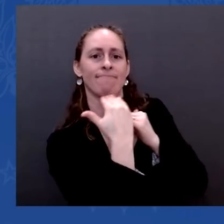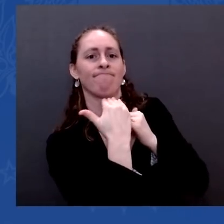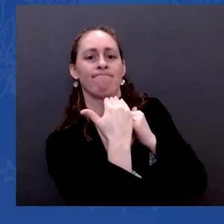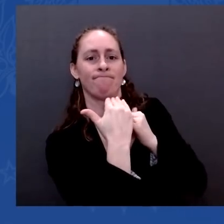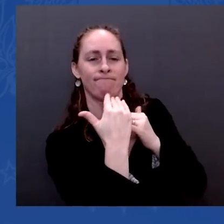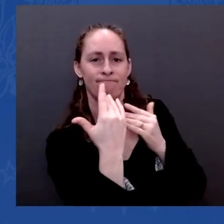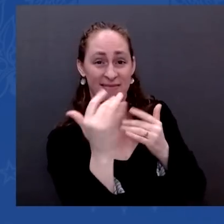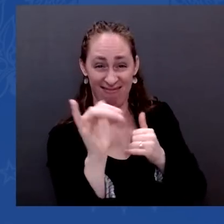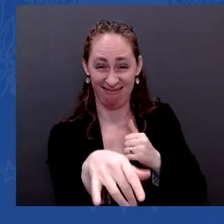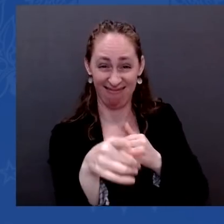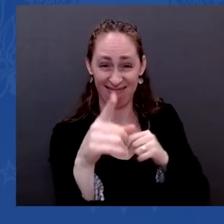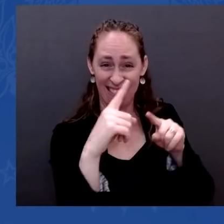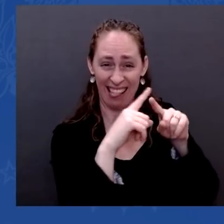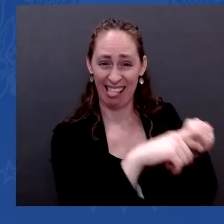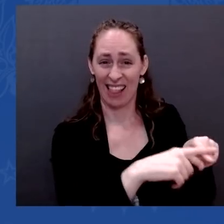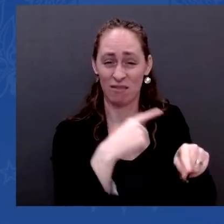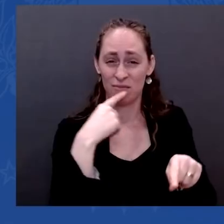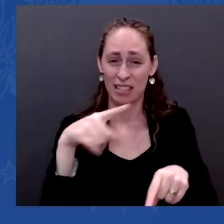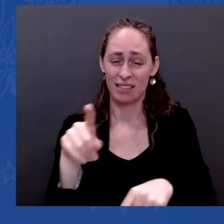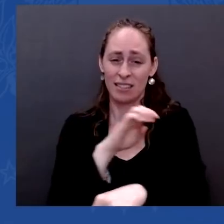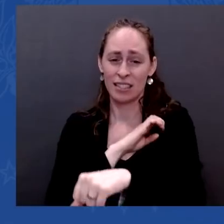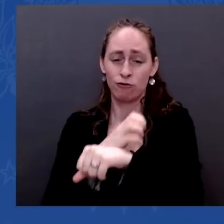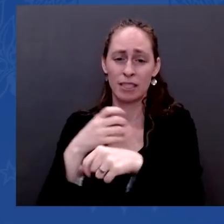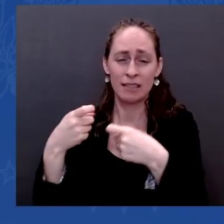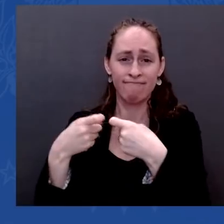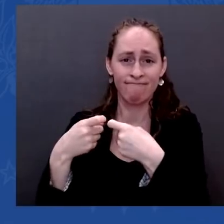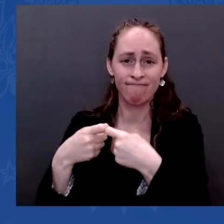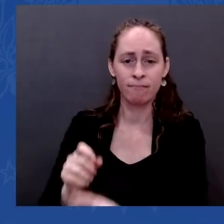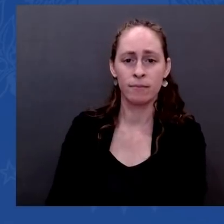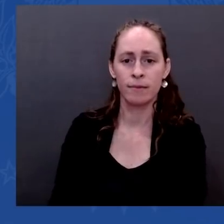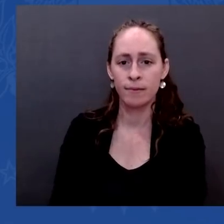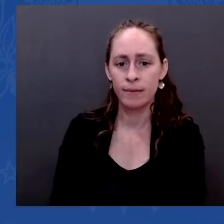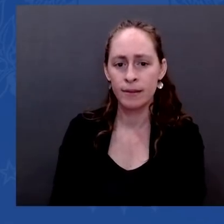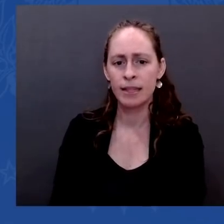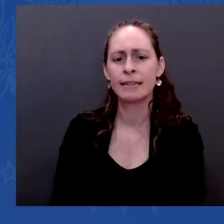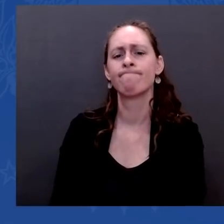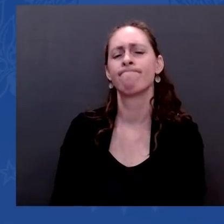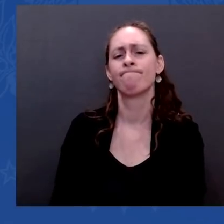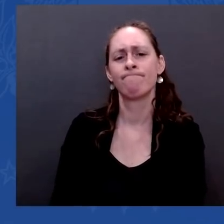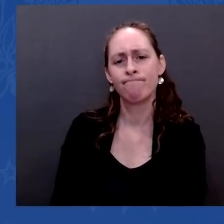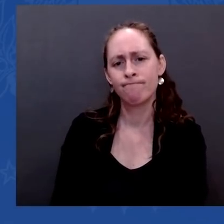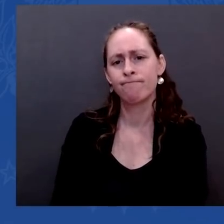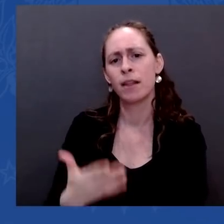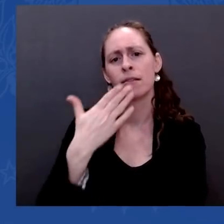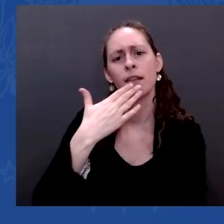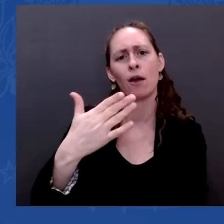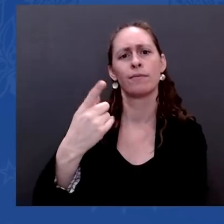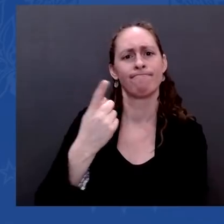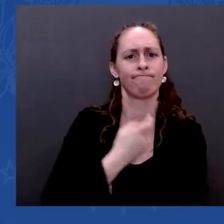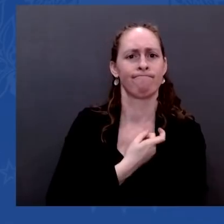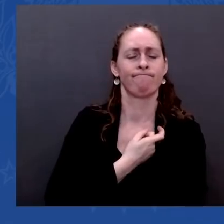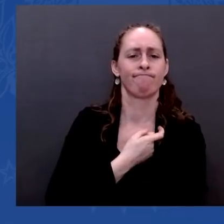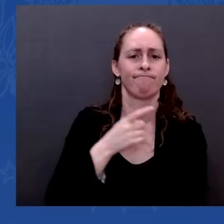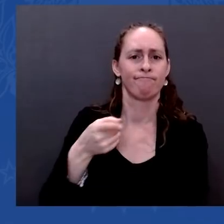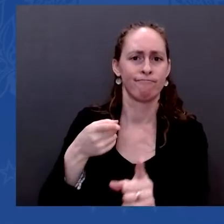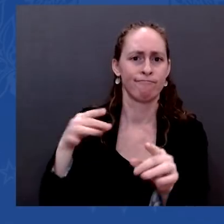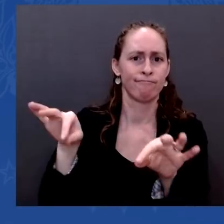to address a topic that's important to me. One good news, maybe, within its strategy